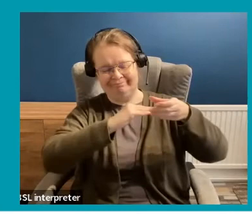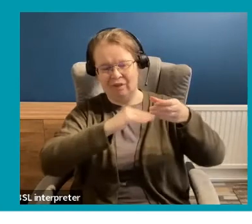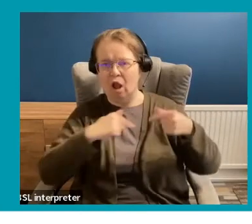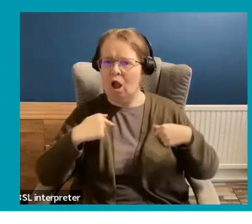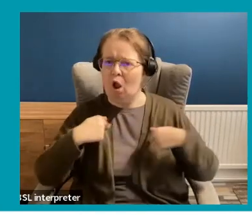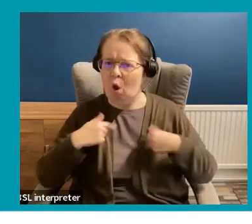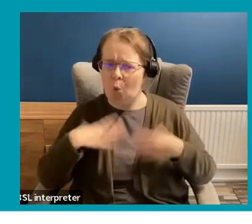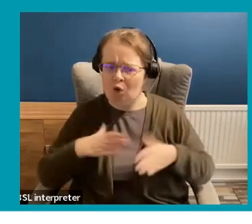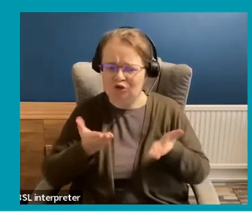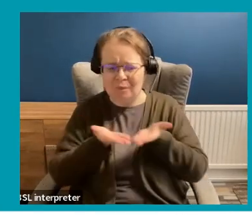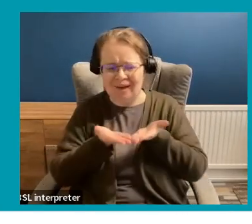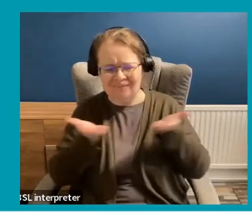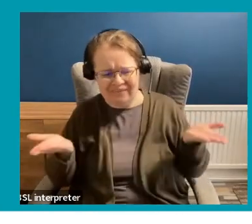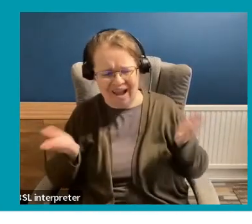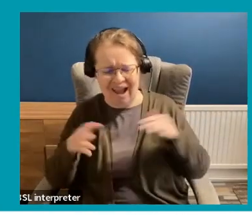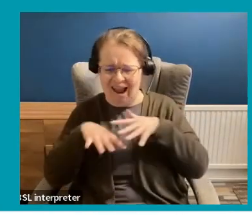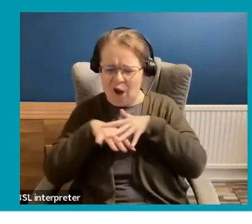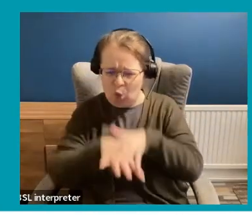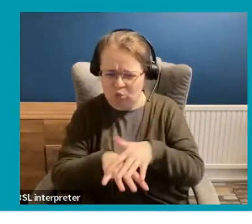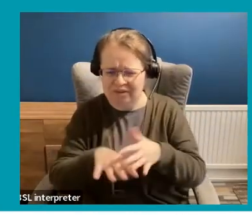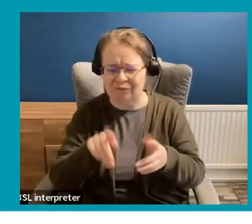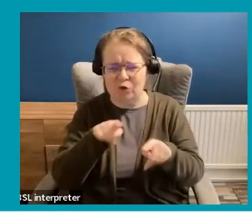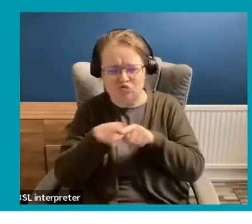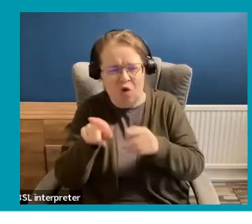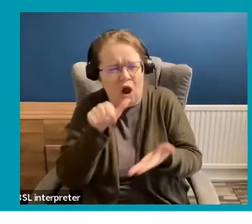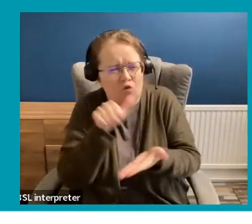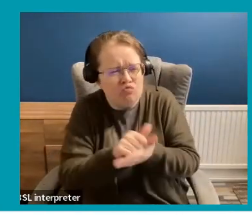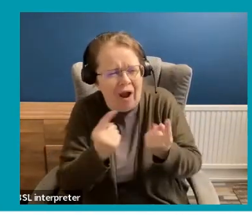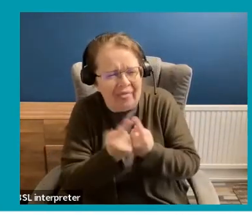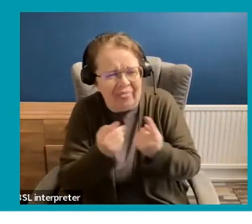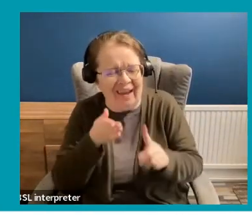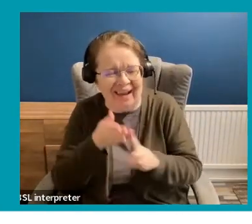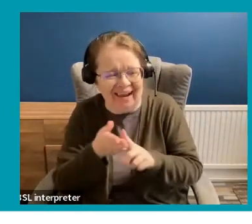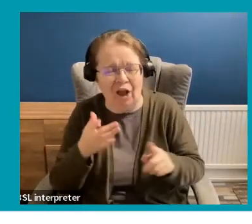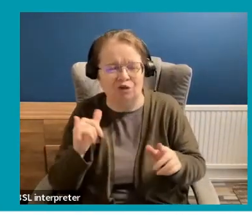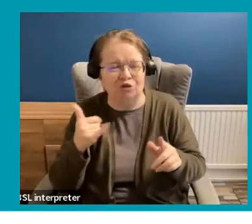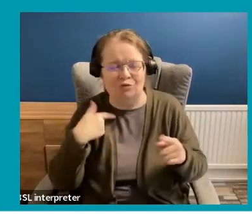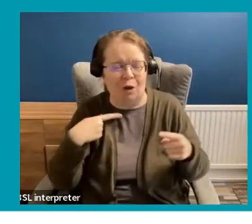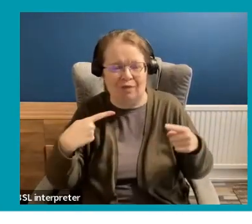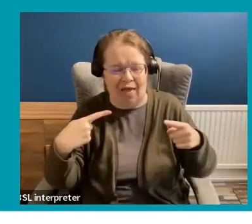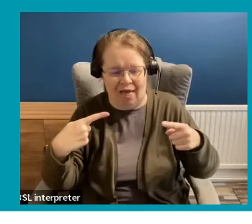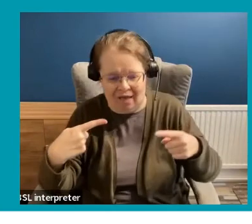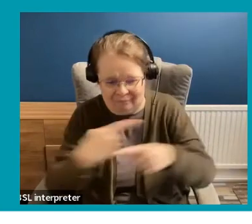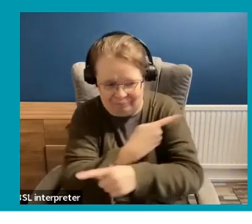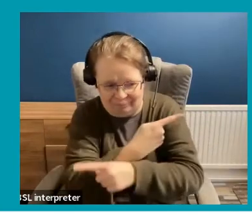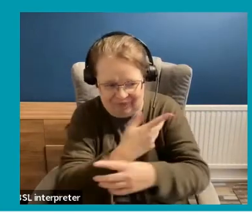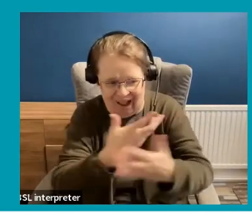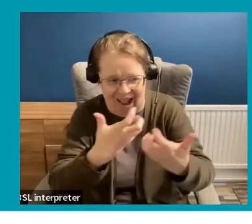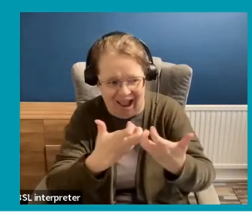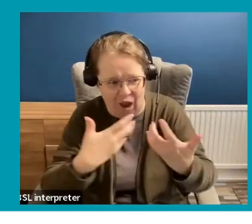inclusive and do the right thing but often we don't necessarily know how to do that or what that means.